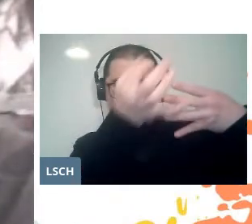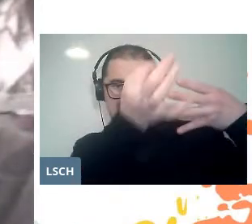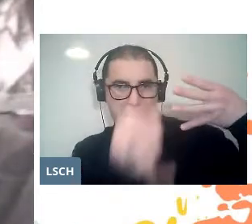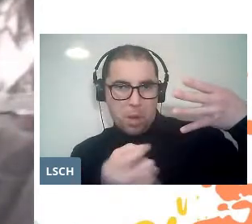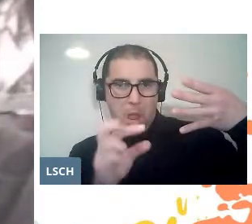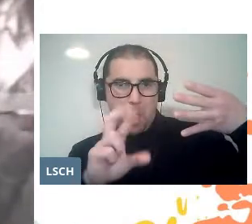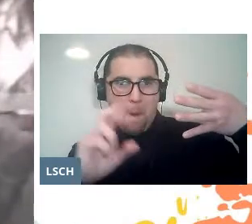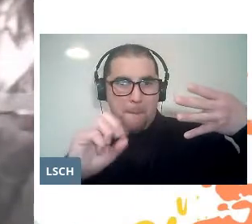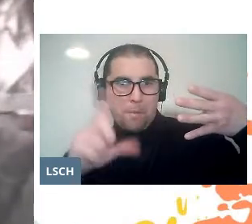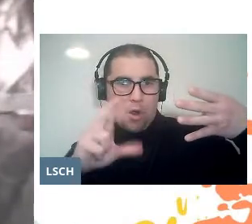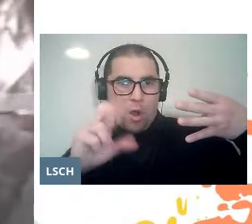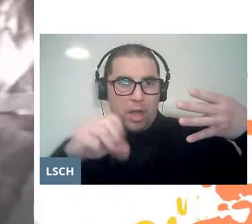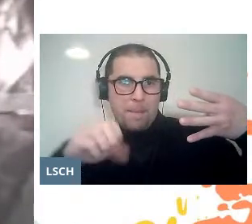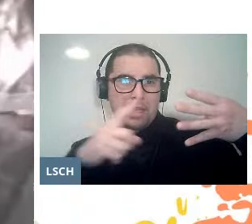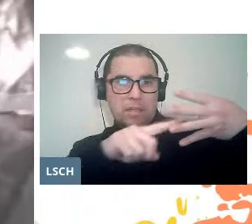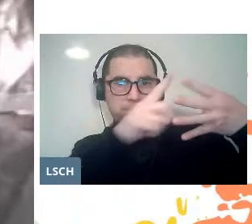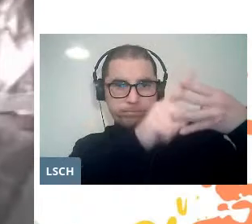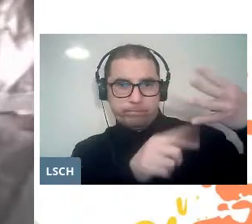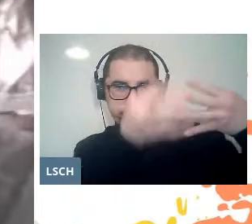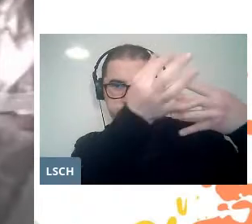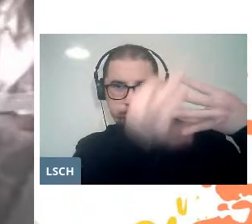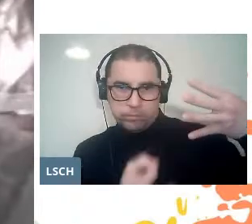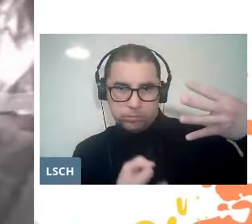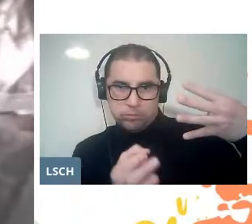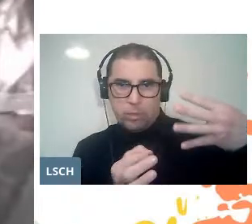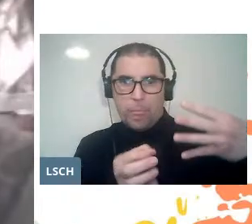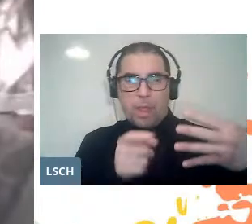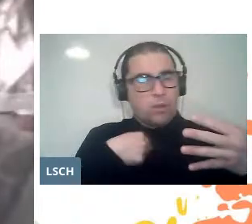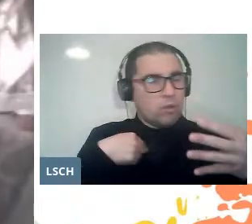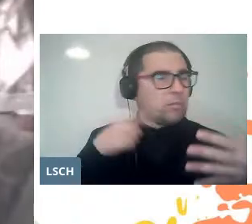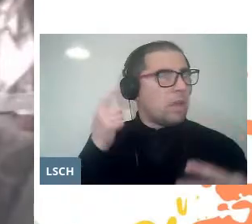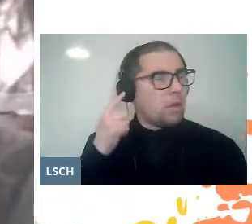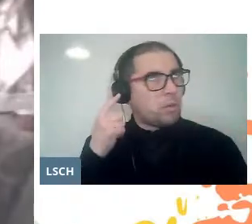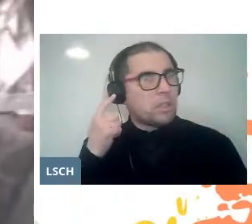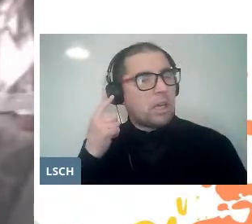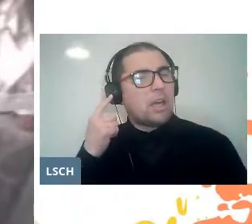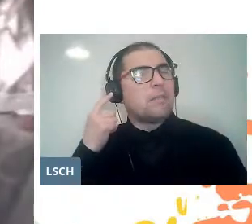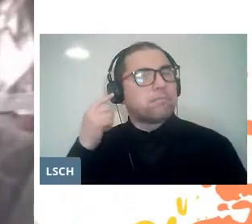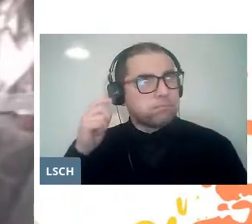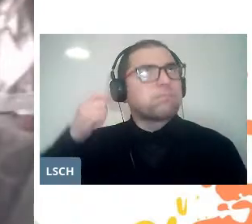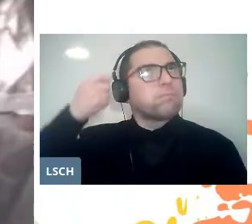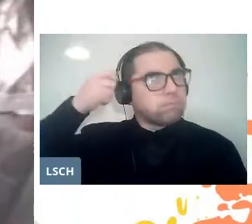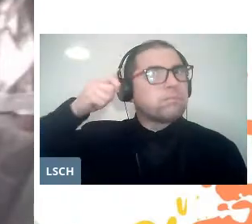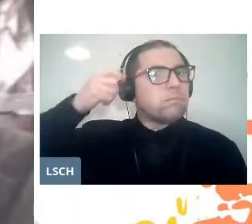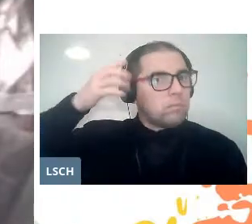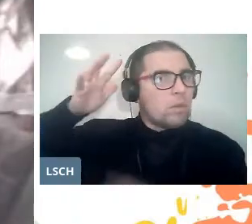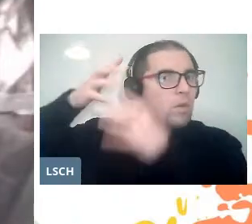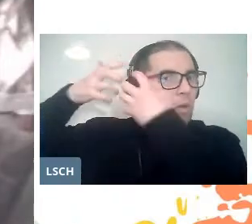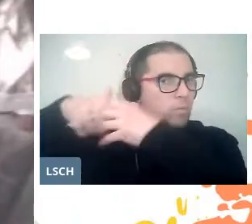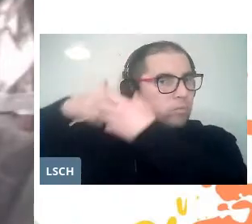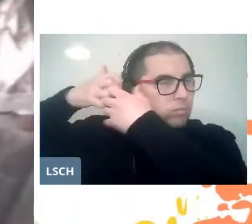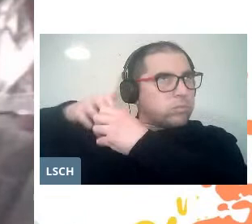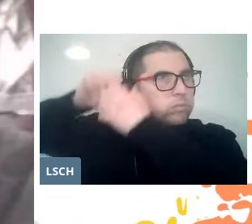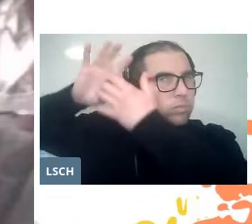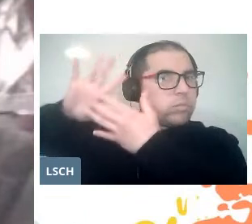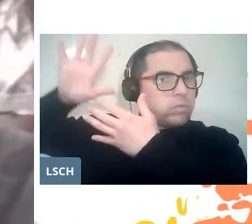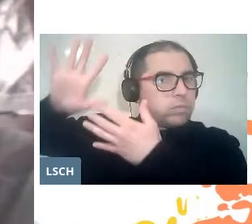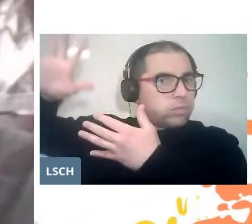the composer wants us to direct our hearing according to the program we read.